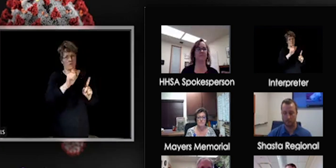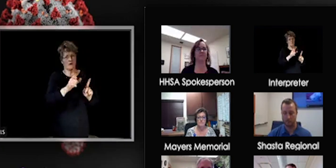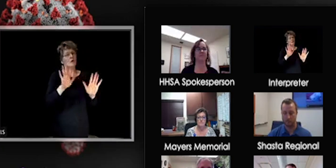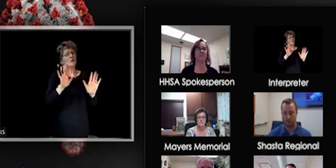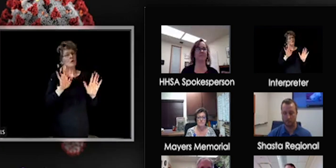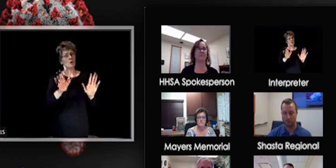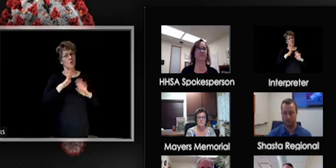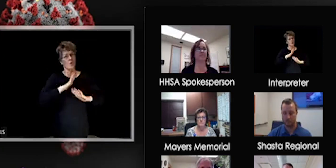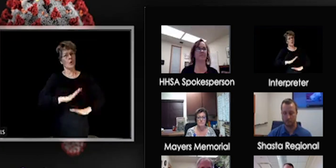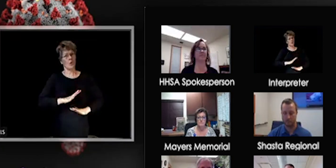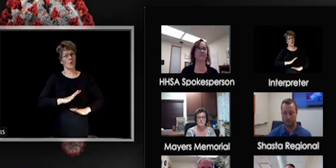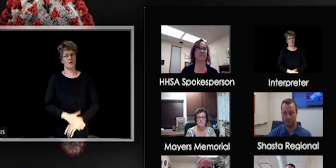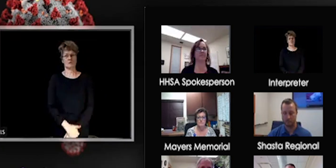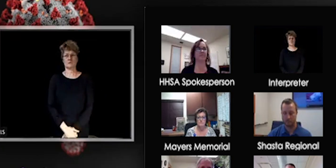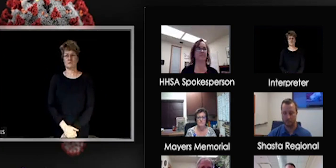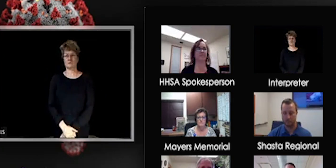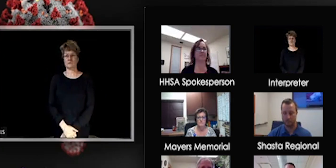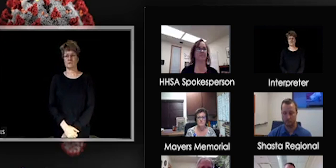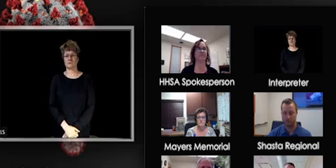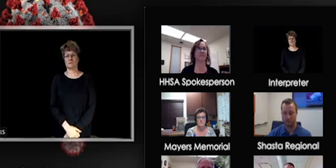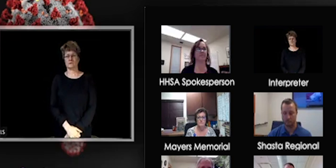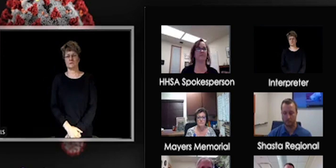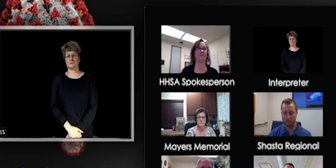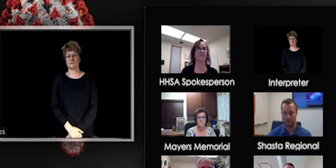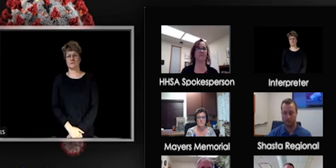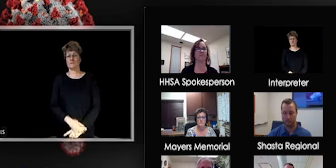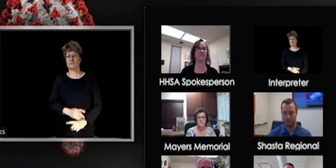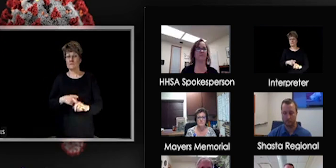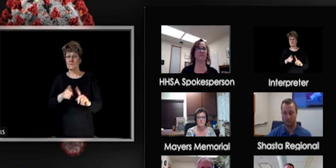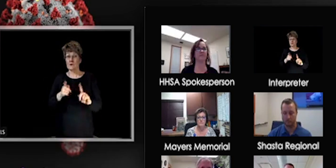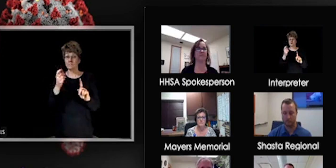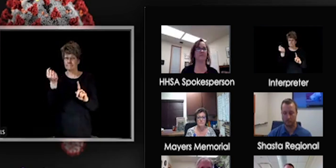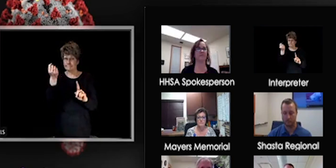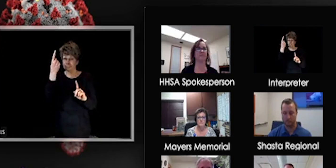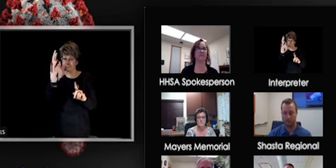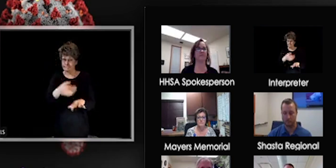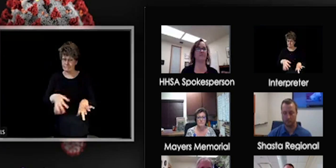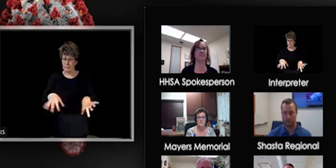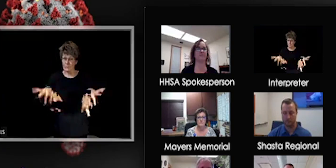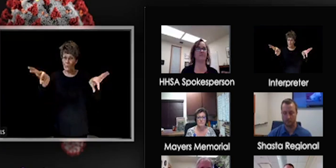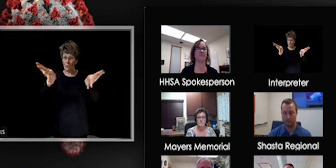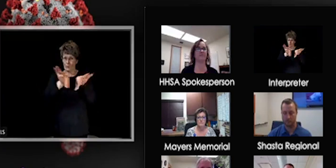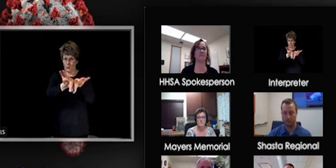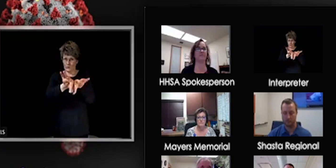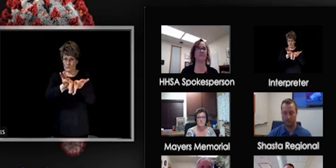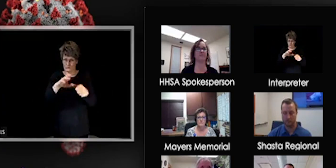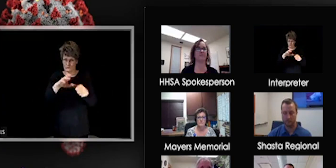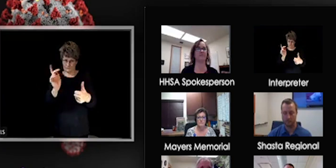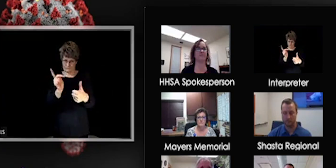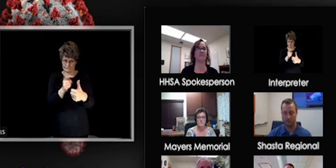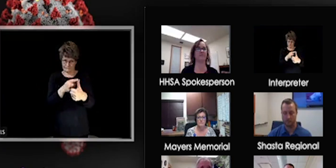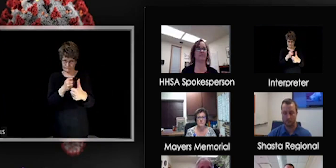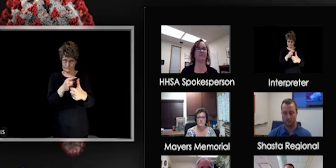to understand that, number one, there may not have been anyone with the virus at the